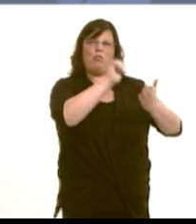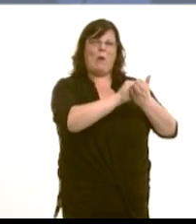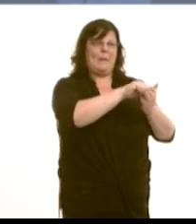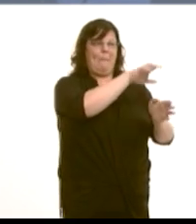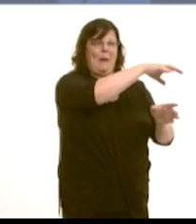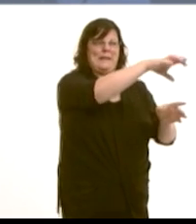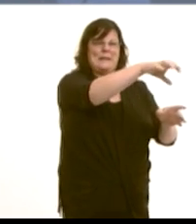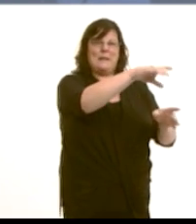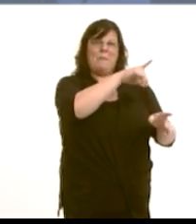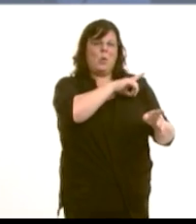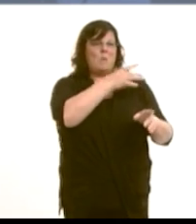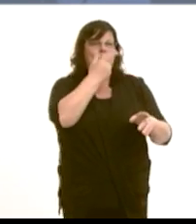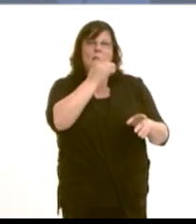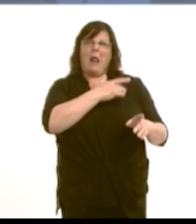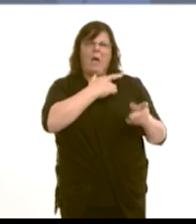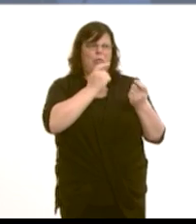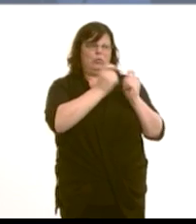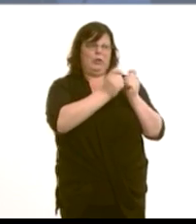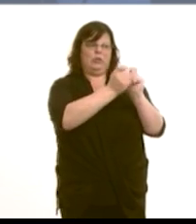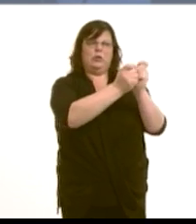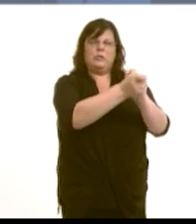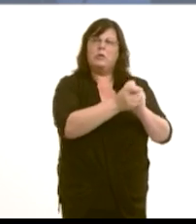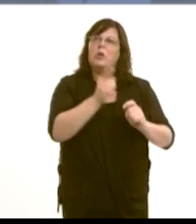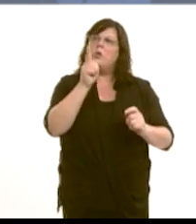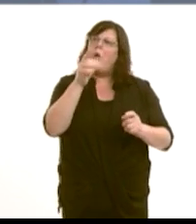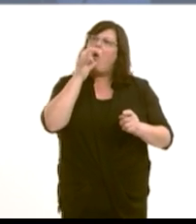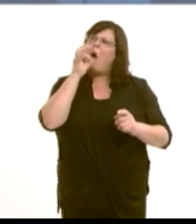So, can you confirm firstly that, in building council houses, local authorities will be